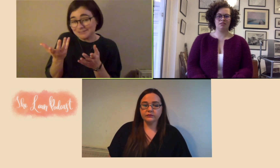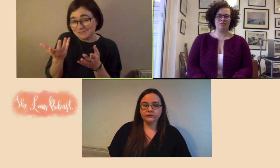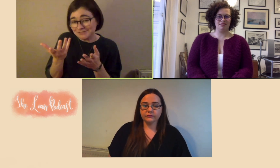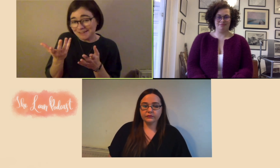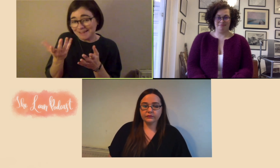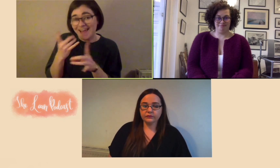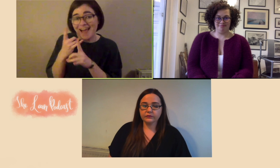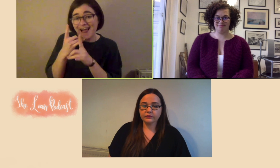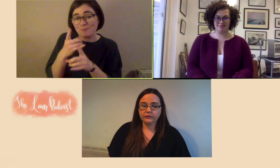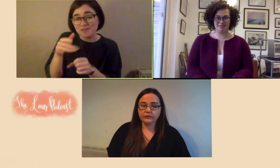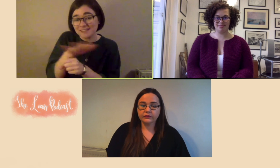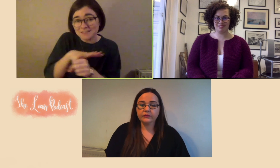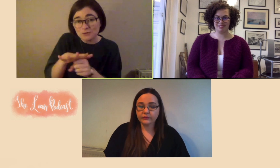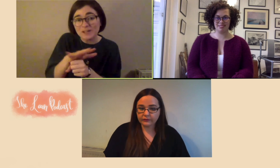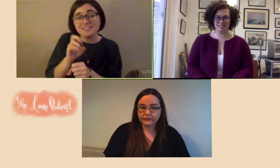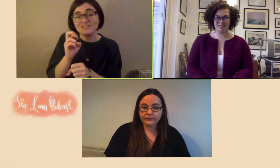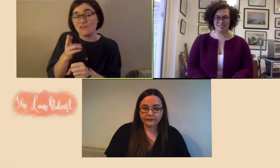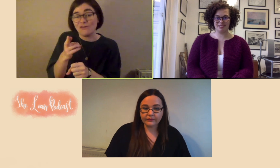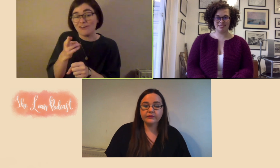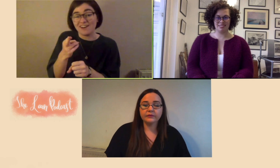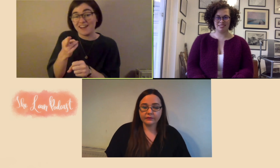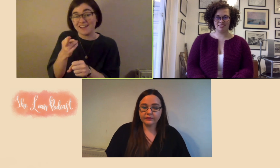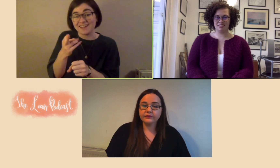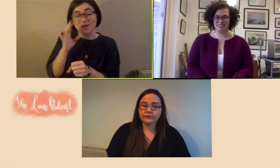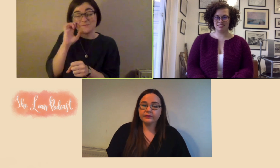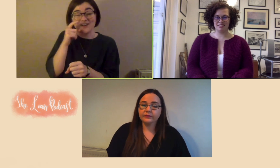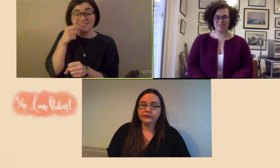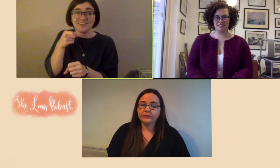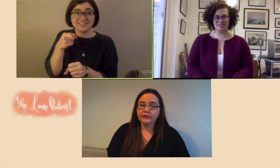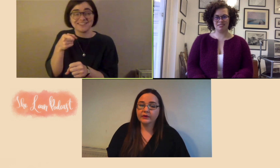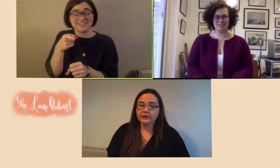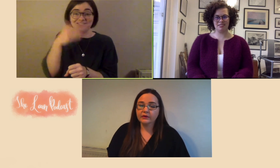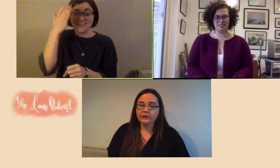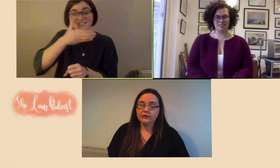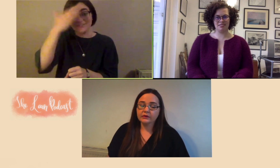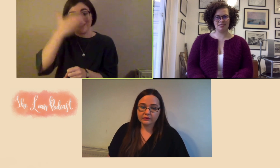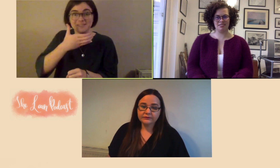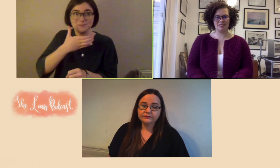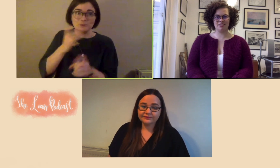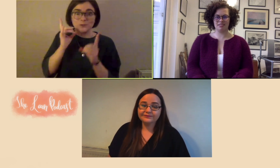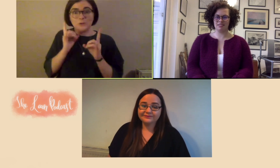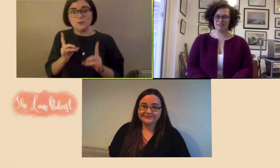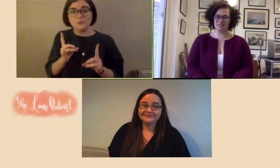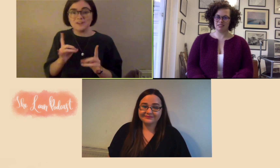to try and help with that, or I suppose, you know, of course in, you know